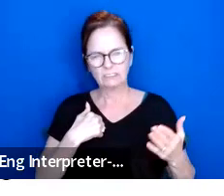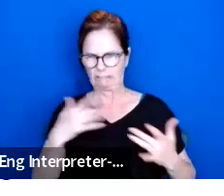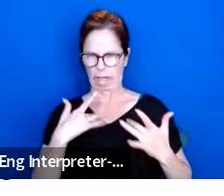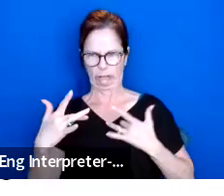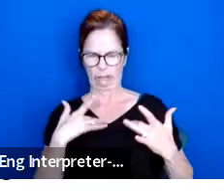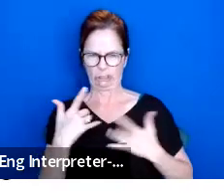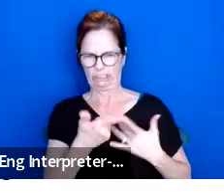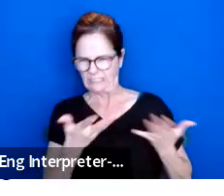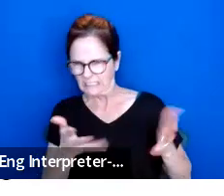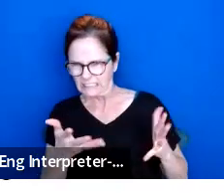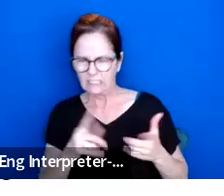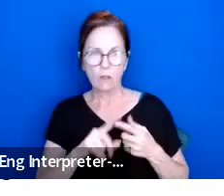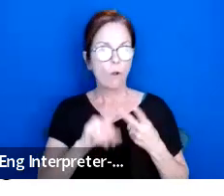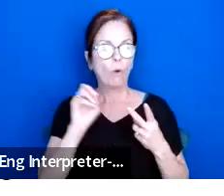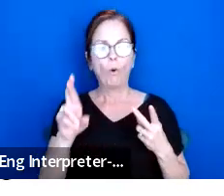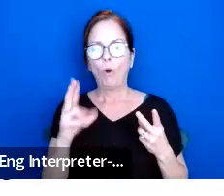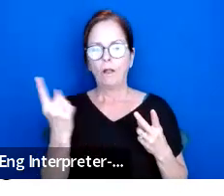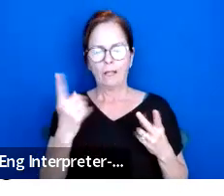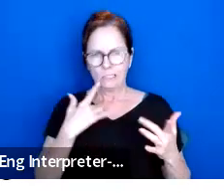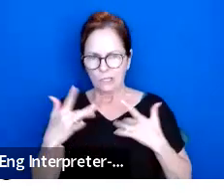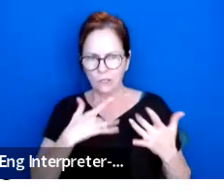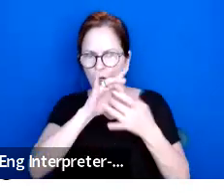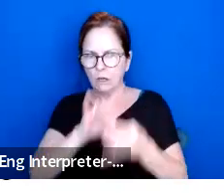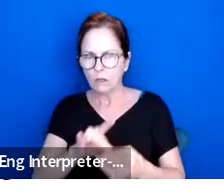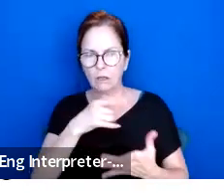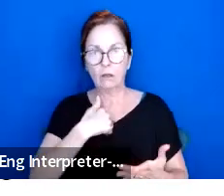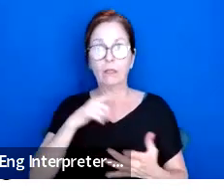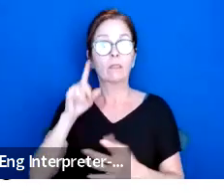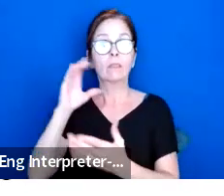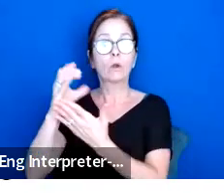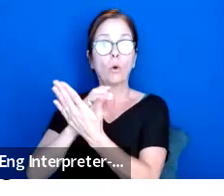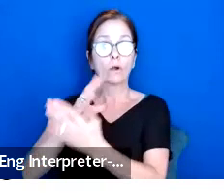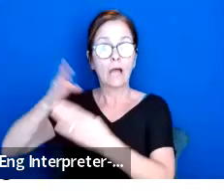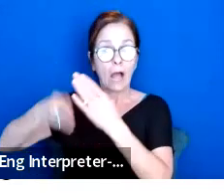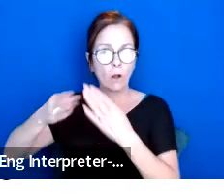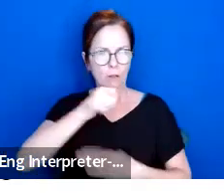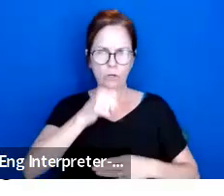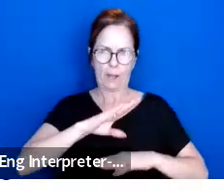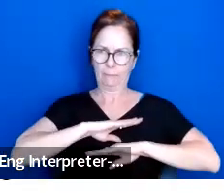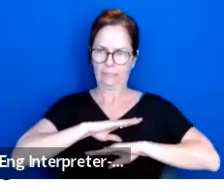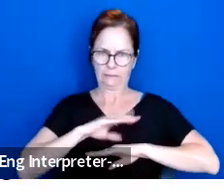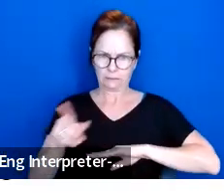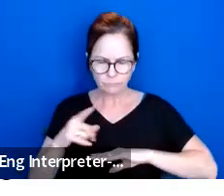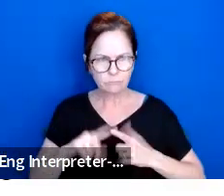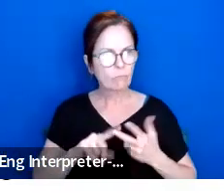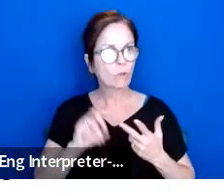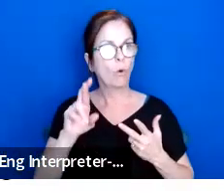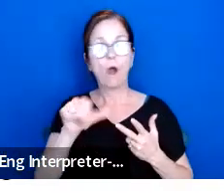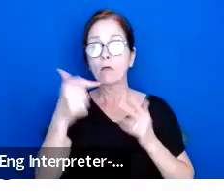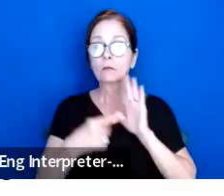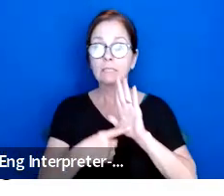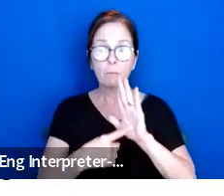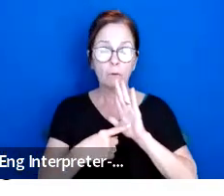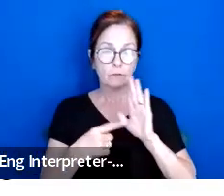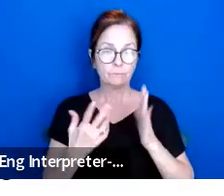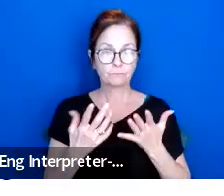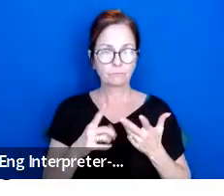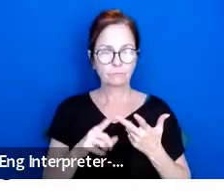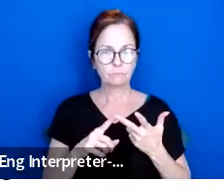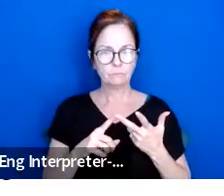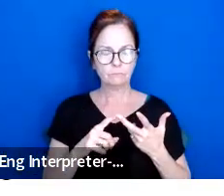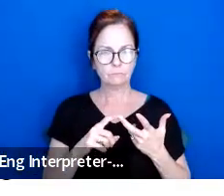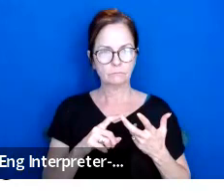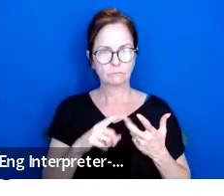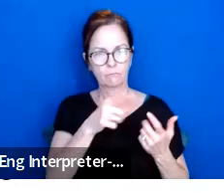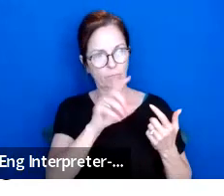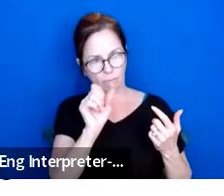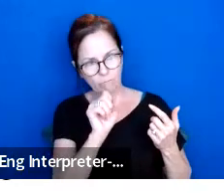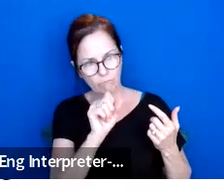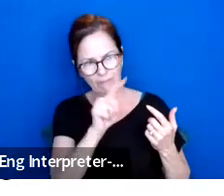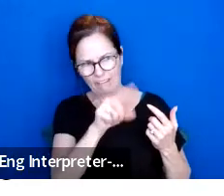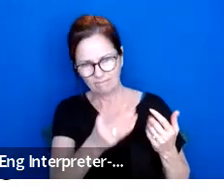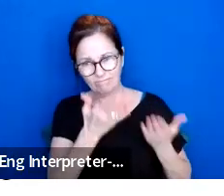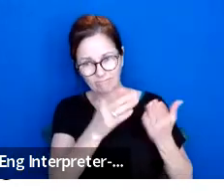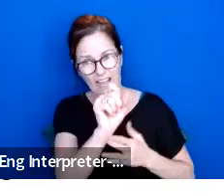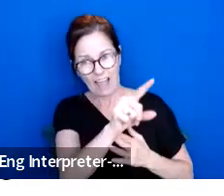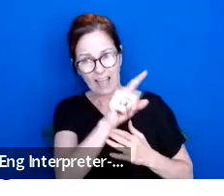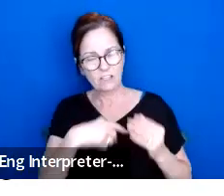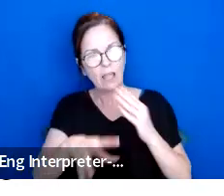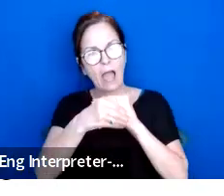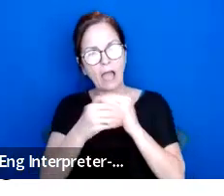Relating to you know meeting the course outcomes or for example asking to add more assessments and cost material.